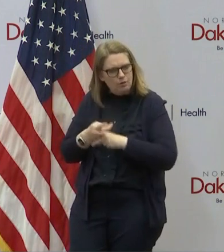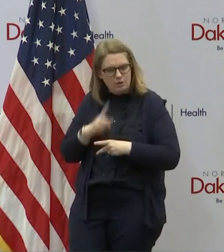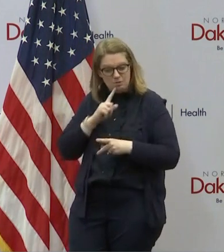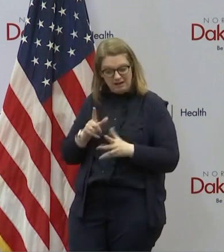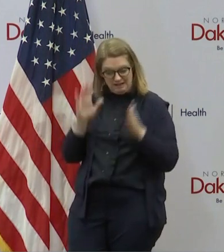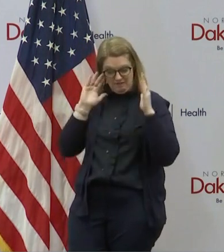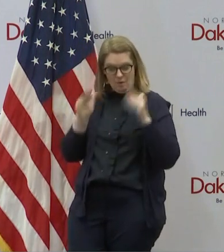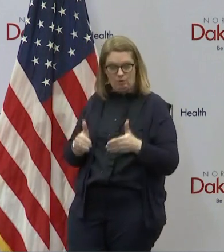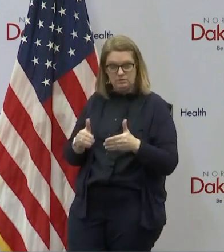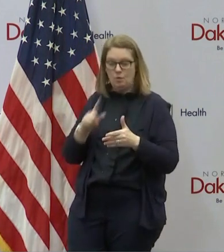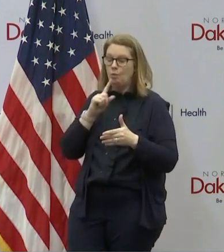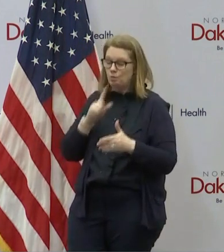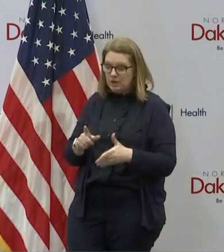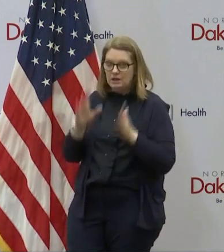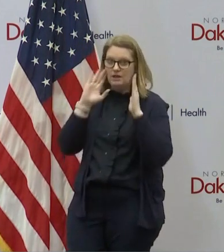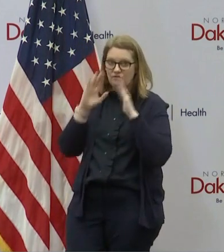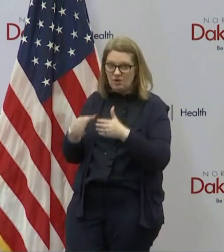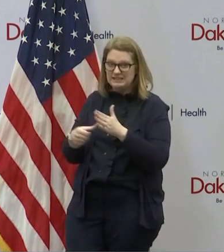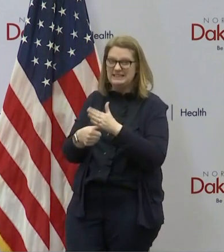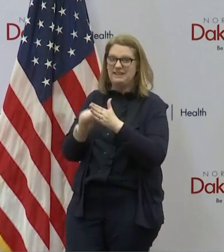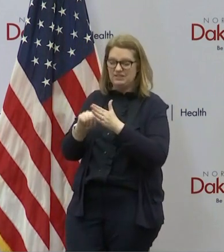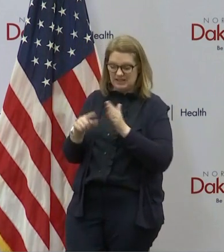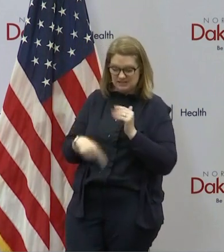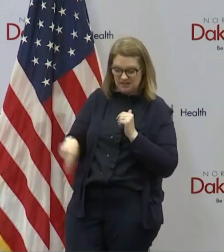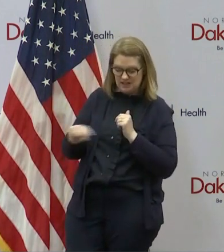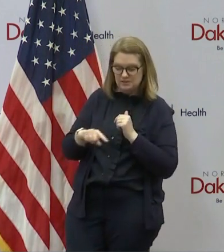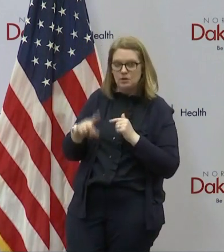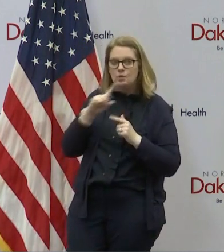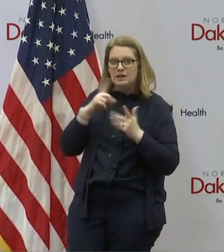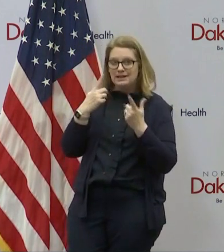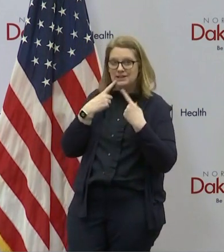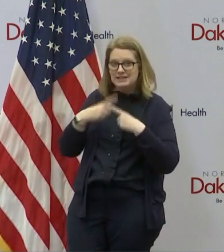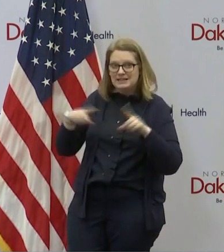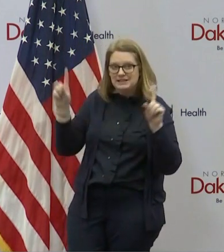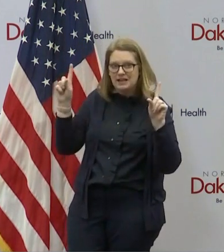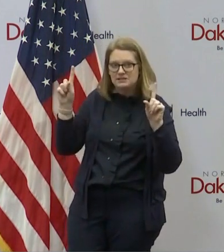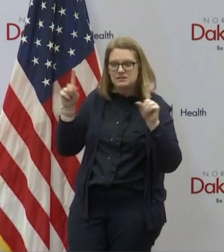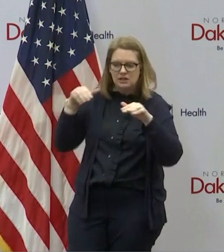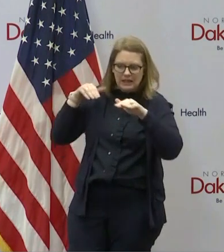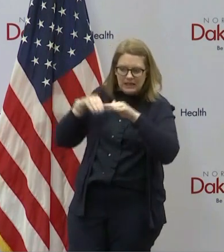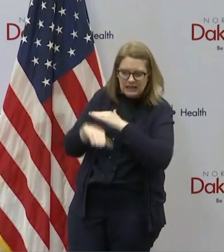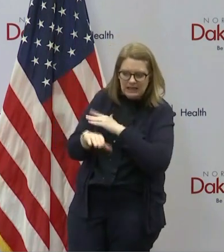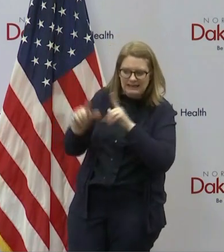EFFORT GO SO SMOOTHLY, AND AS WE TAKE A LOOK AT LONG-TERM CARE, THIS IS ANOTHER AREA WE'RE